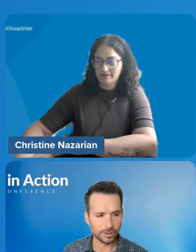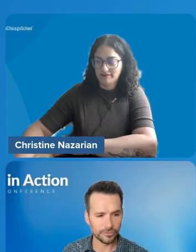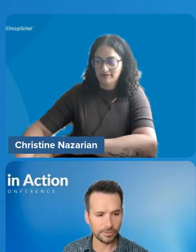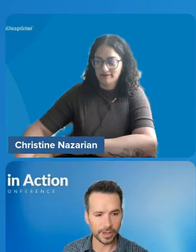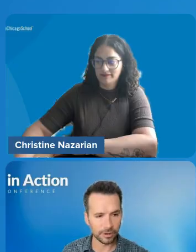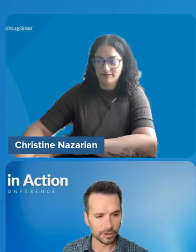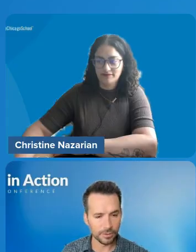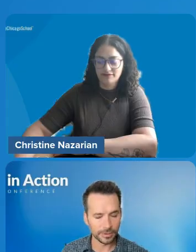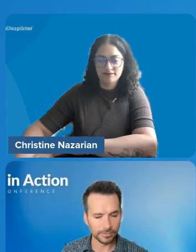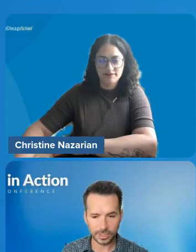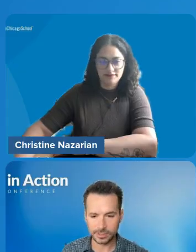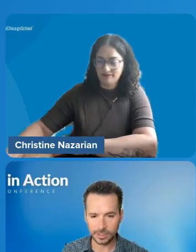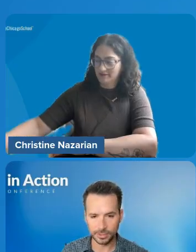feedback here in a moment. Next slide, please.